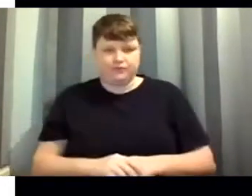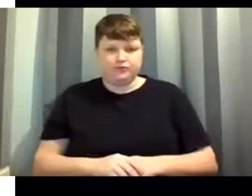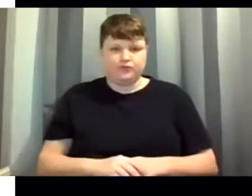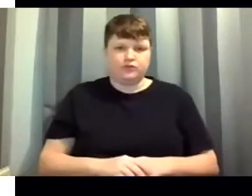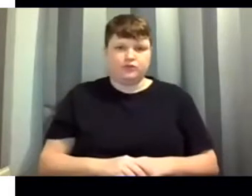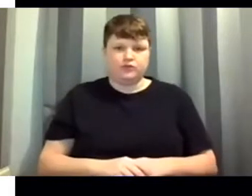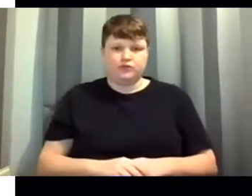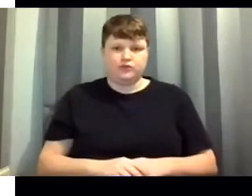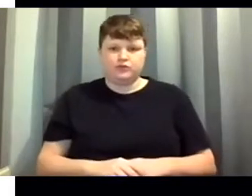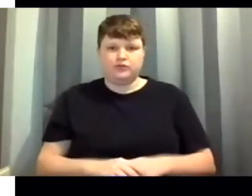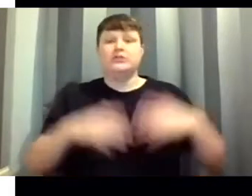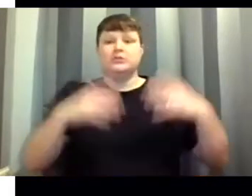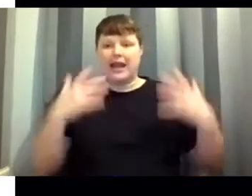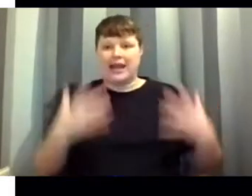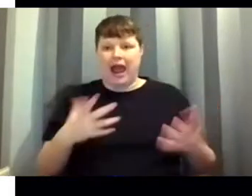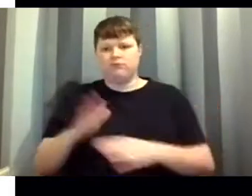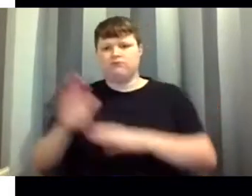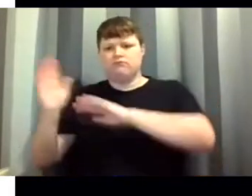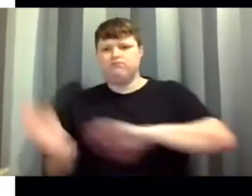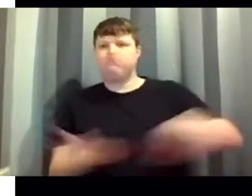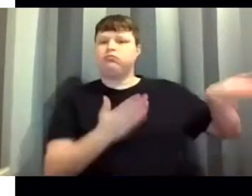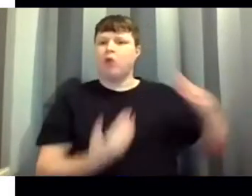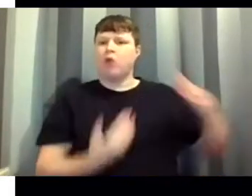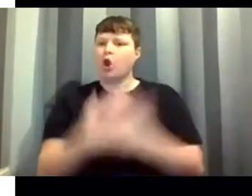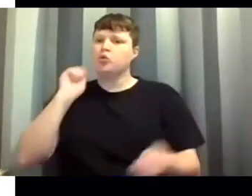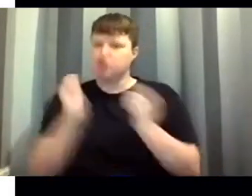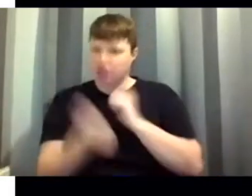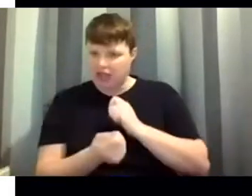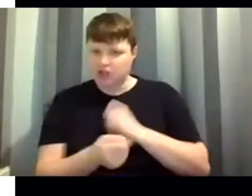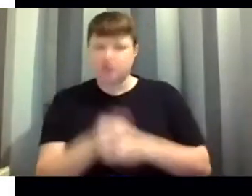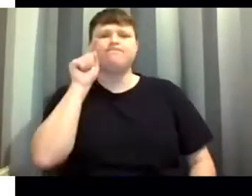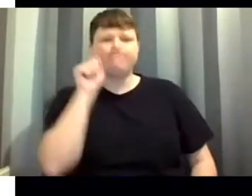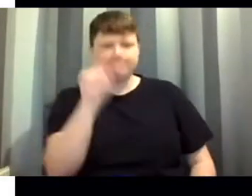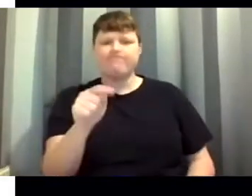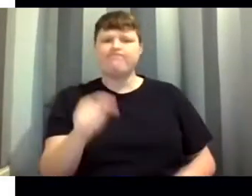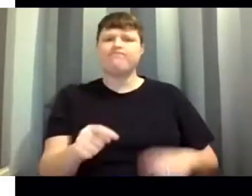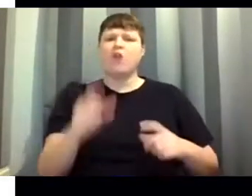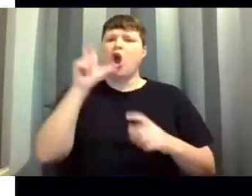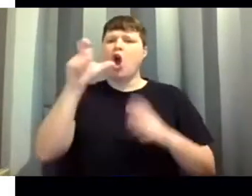Looking through the changes, I'm going to talk now about the convection parametrisation in brief so